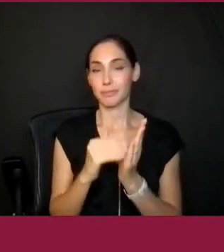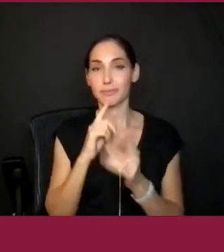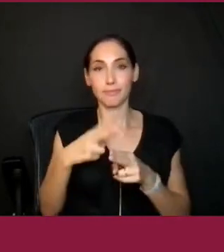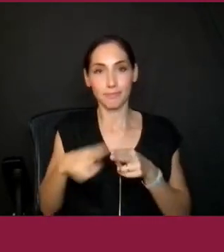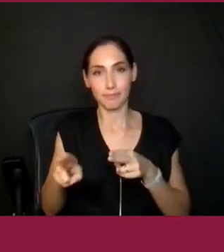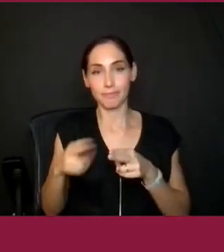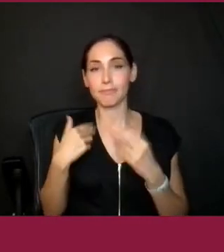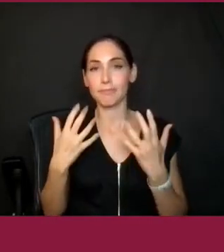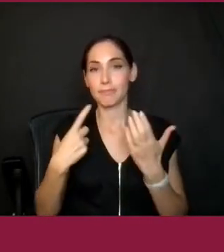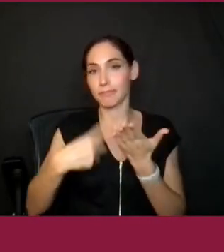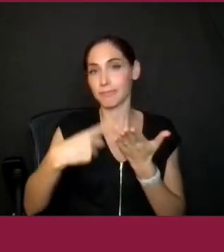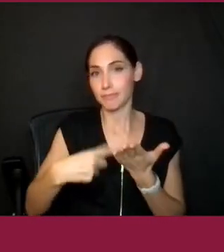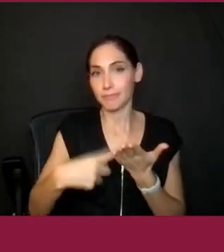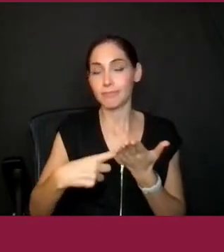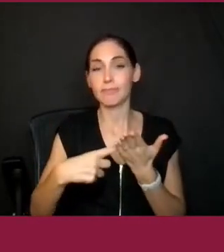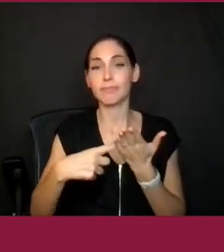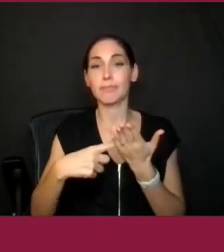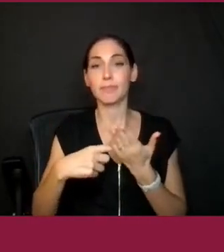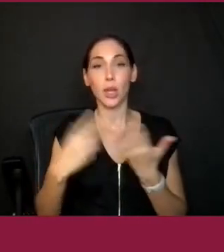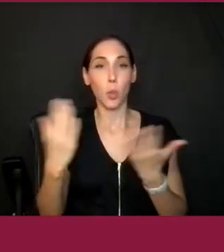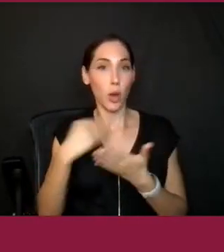want to go over what the budget agreement was.